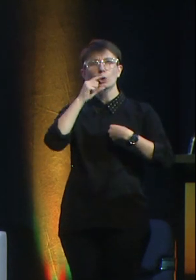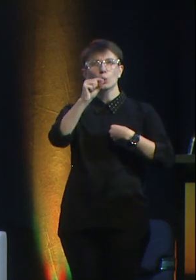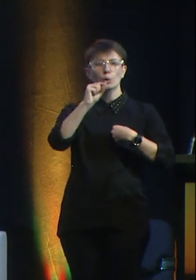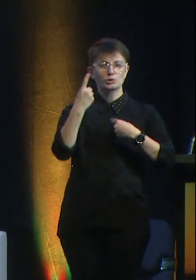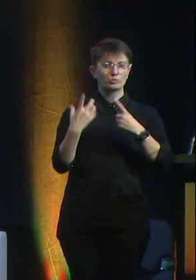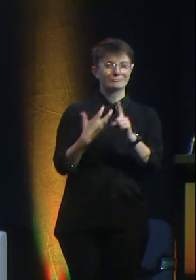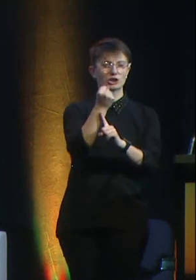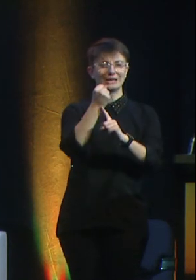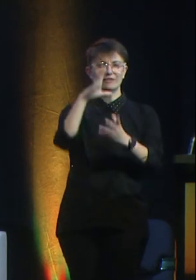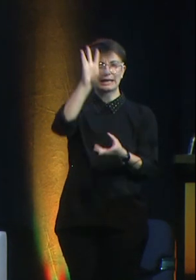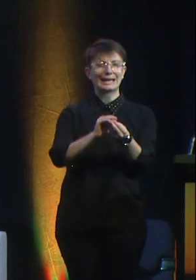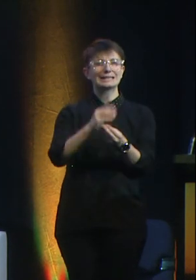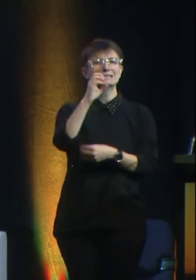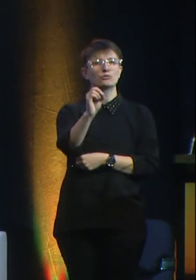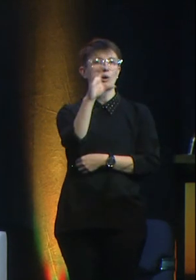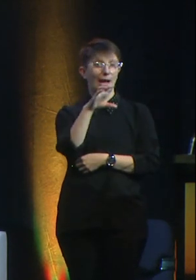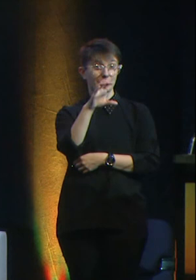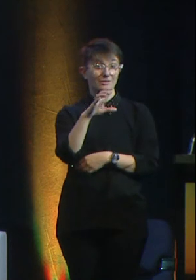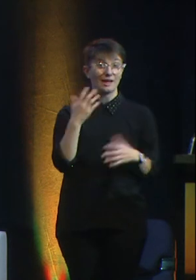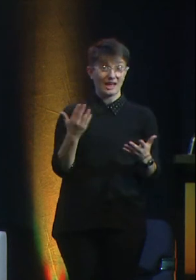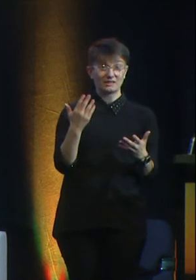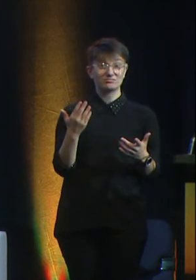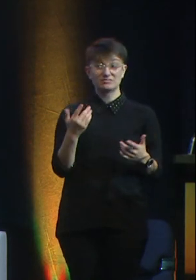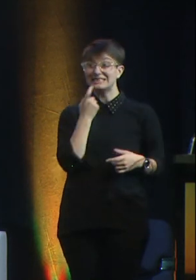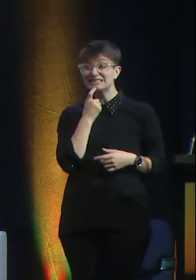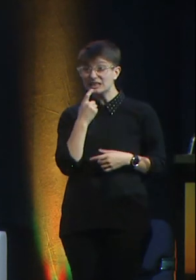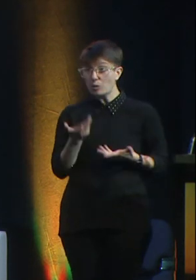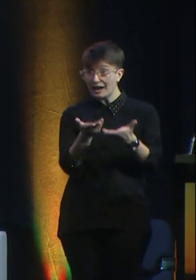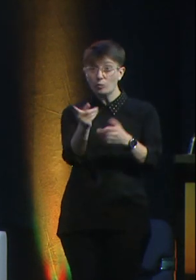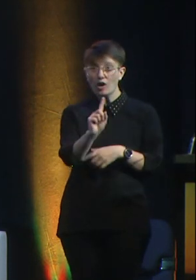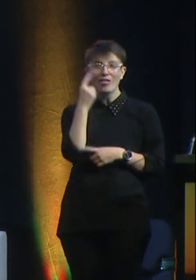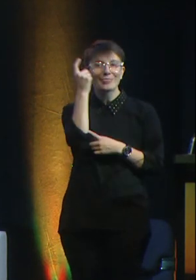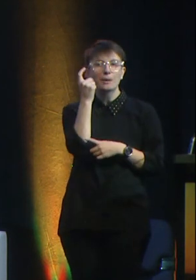enough all you need to do is think about how you got here today. What are you going to